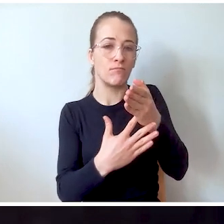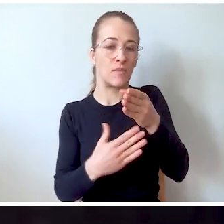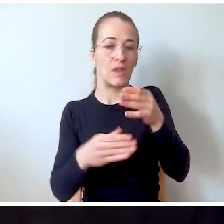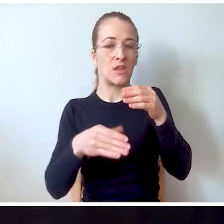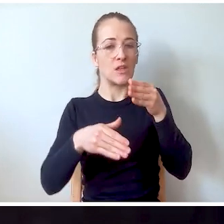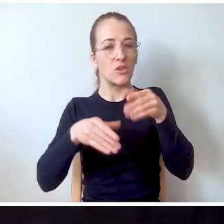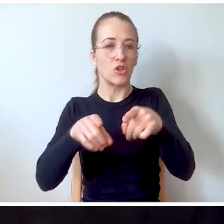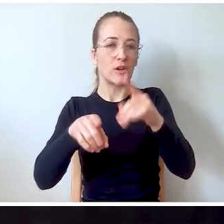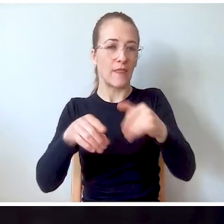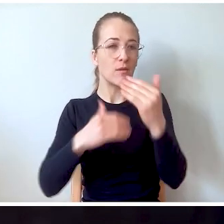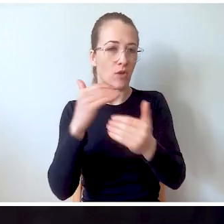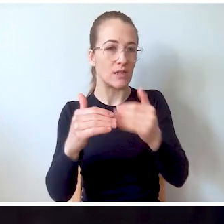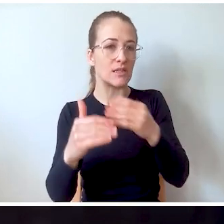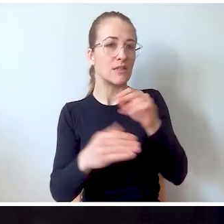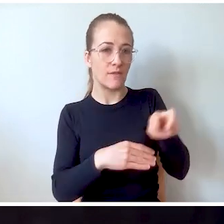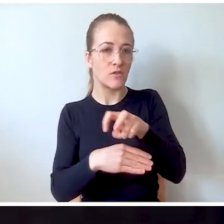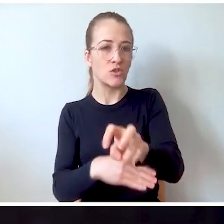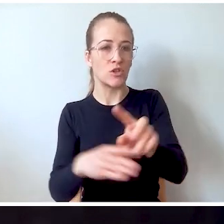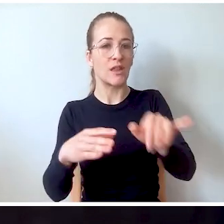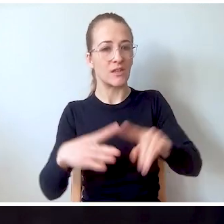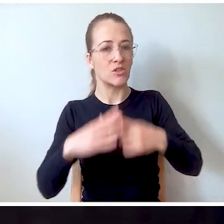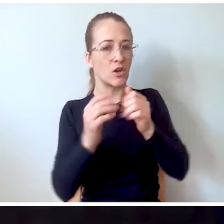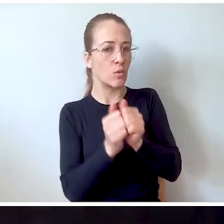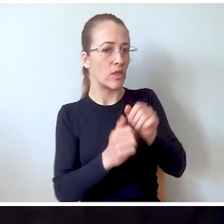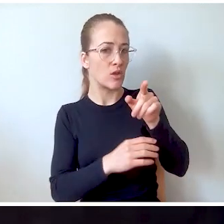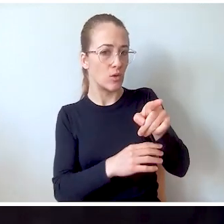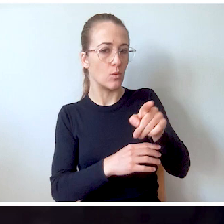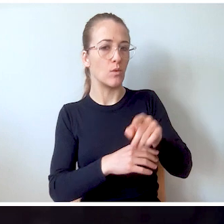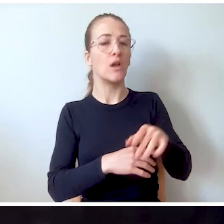and this journey started with you. Do you feel that that type of,